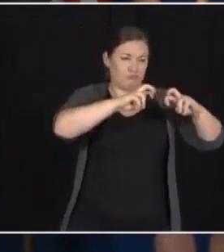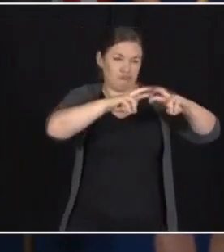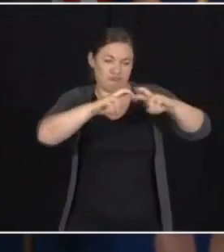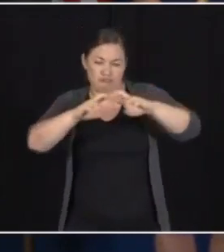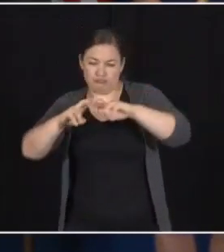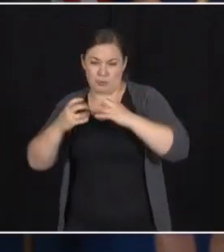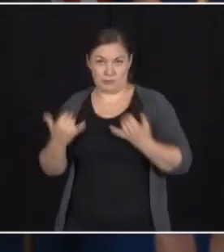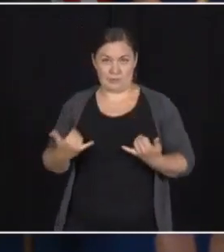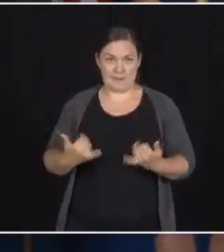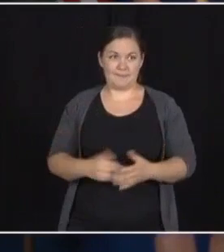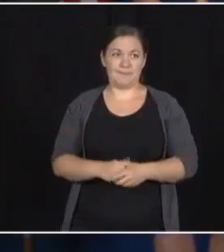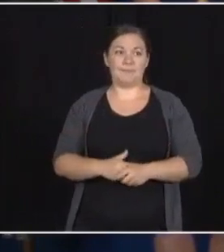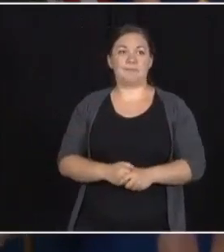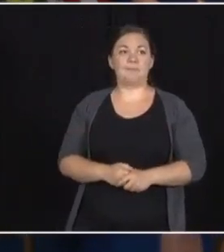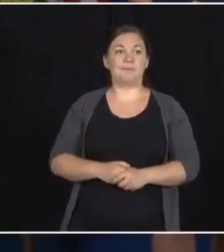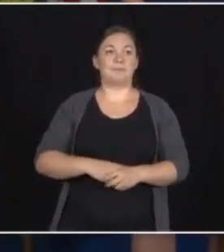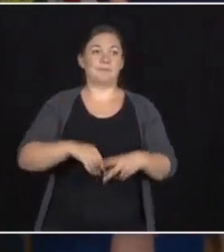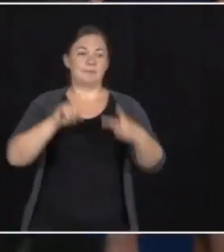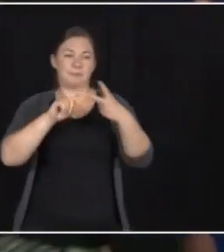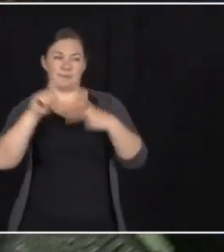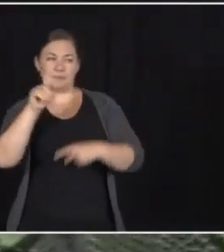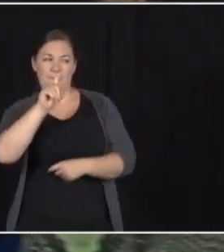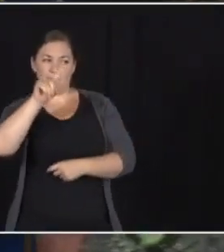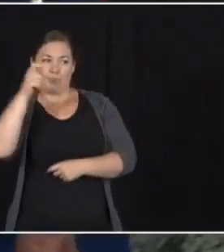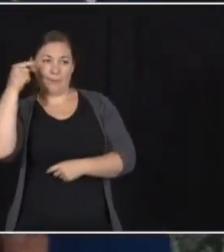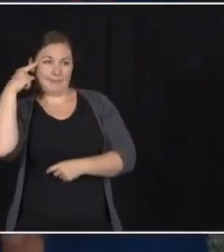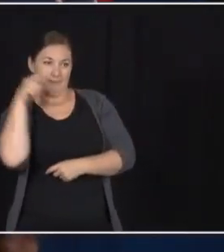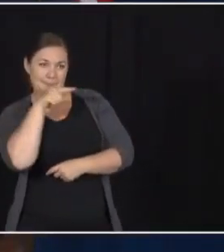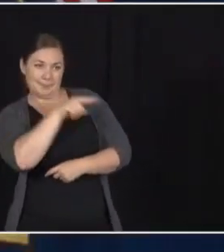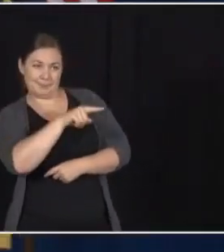into stage III as it is we possibly can. That data is being assessed right now.